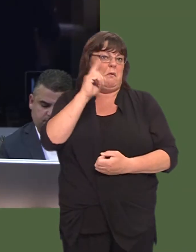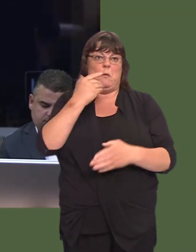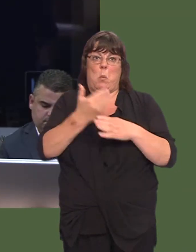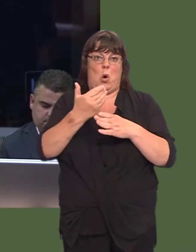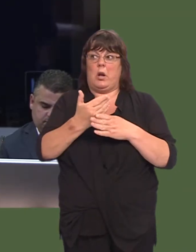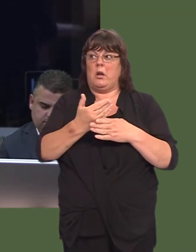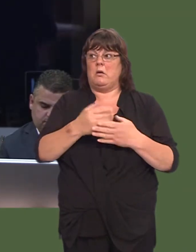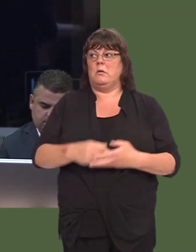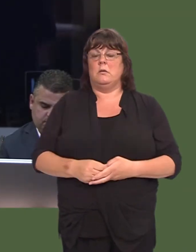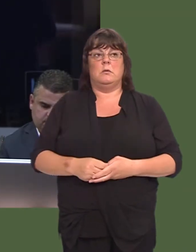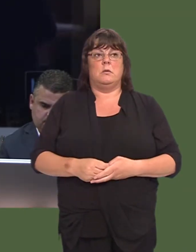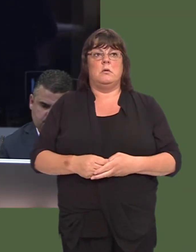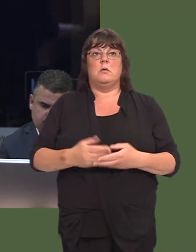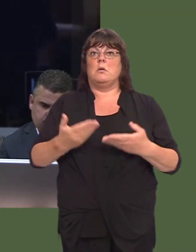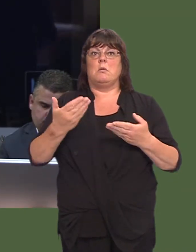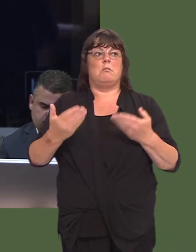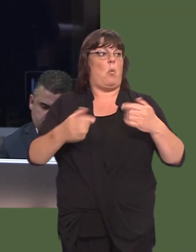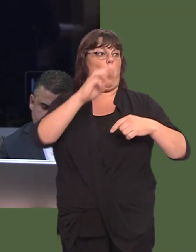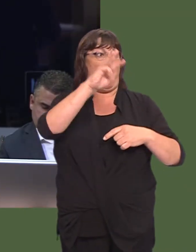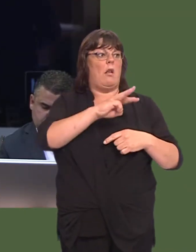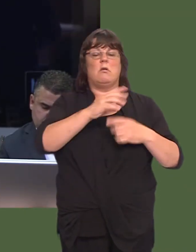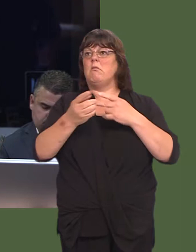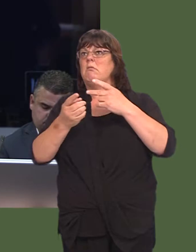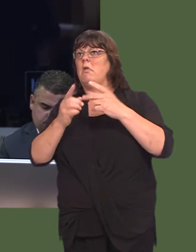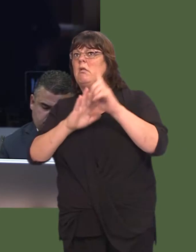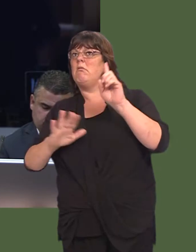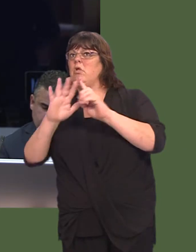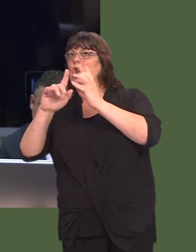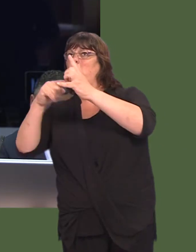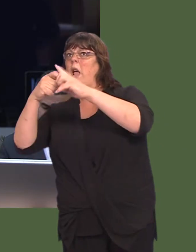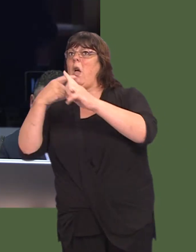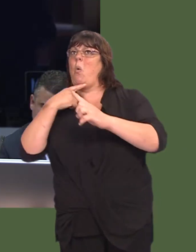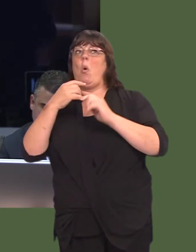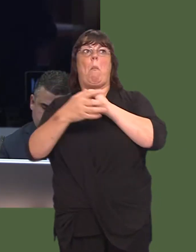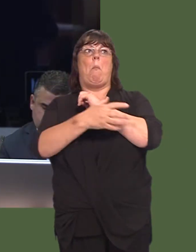I mean, weíre poorer now, relative to the rest of the UK, than when Labour first took